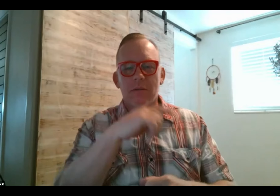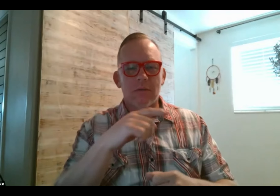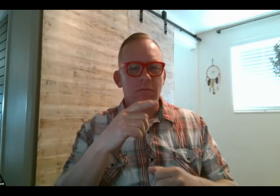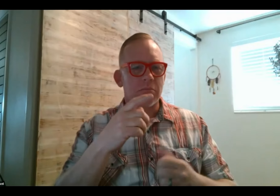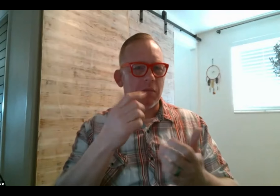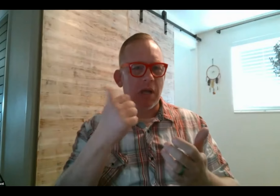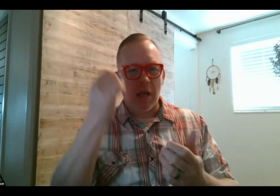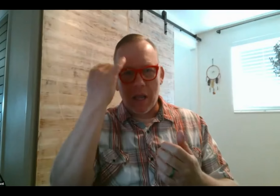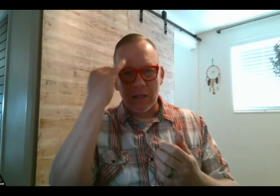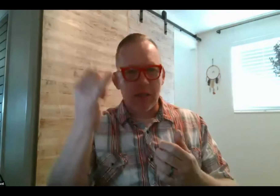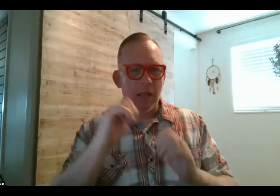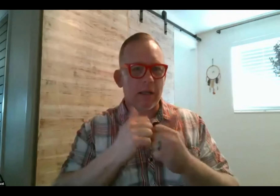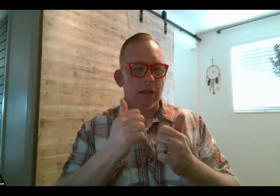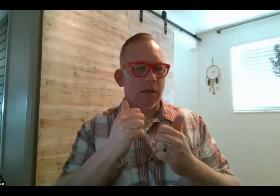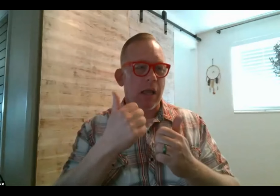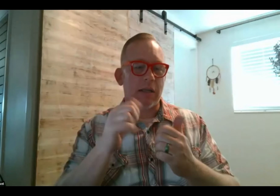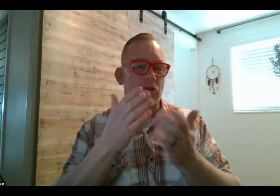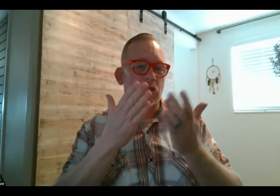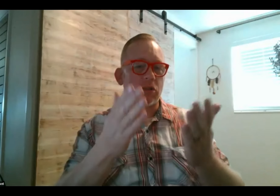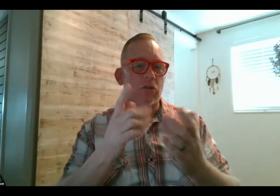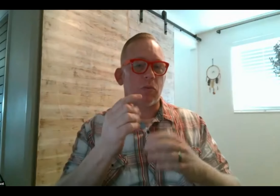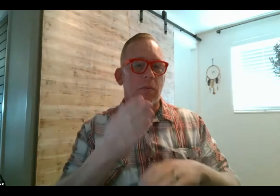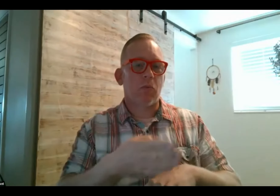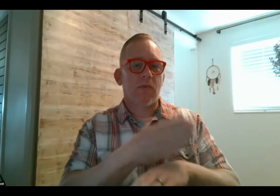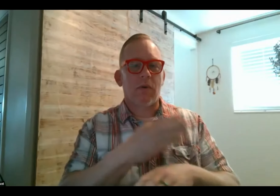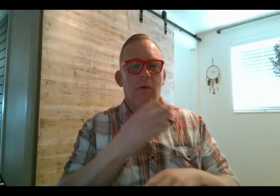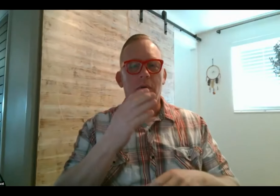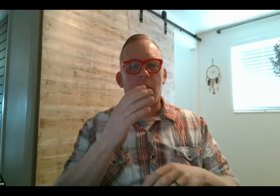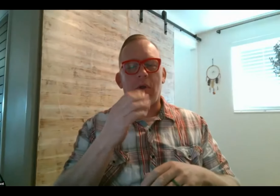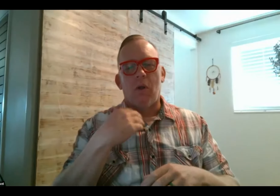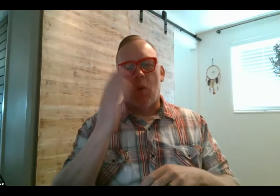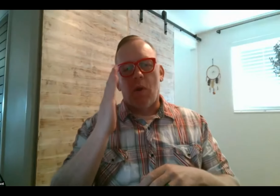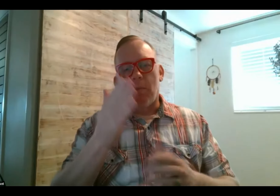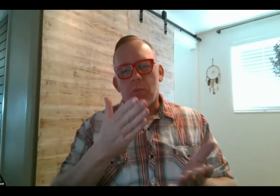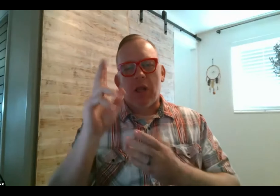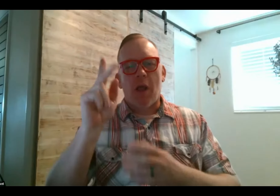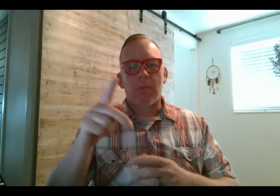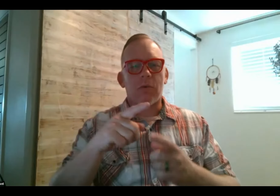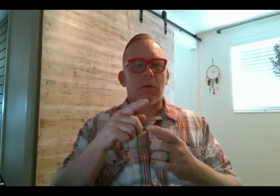to check with the technology committee see what ideas and suggestions they have to improve